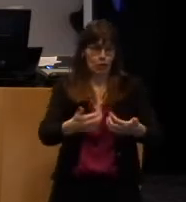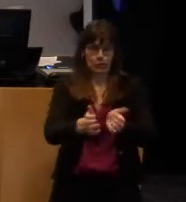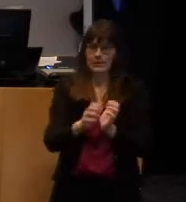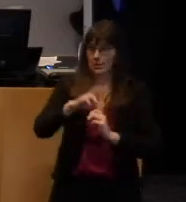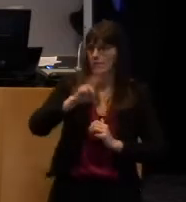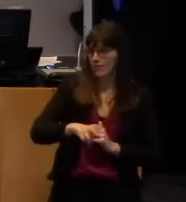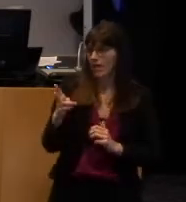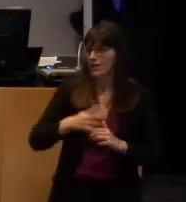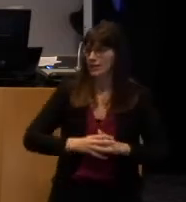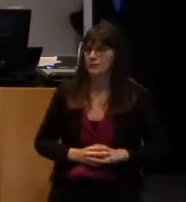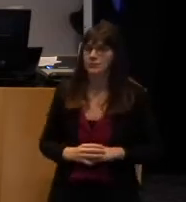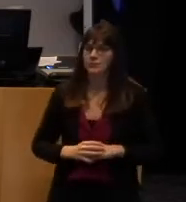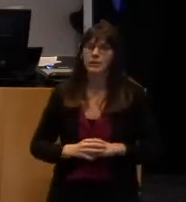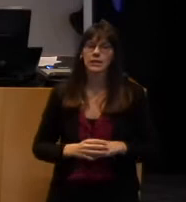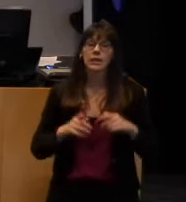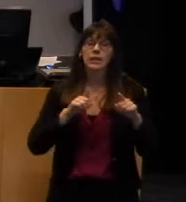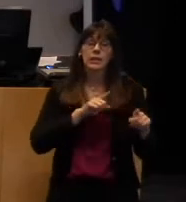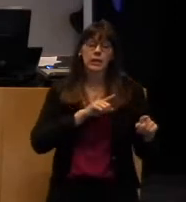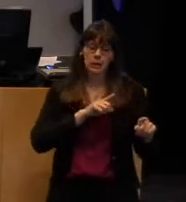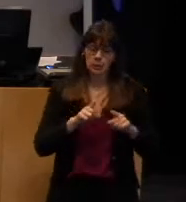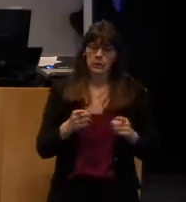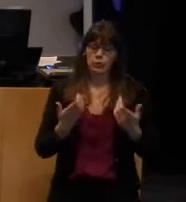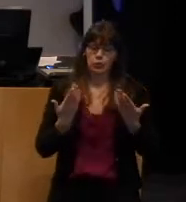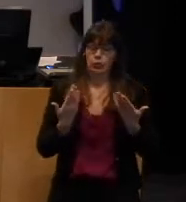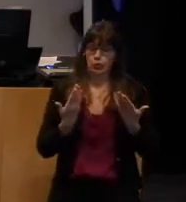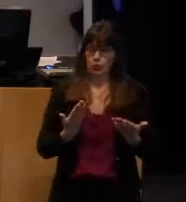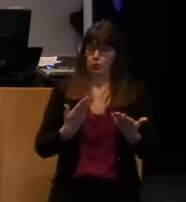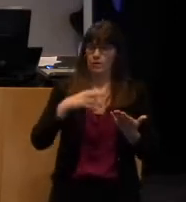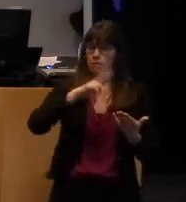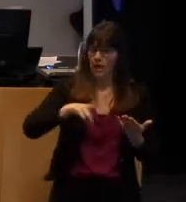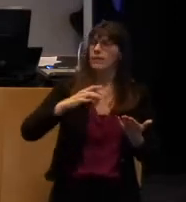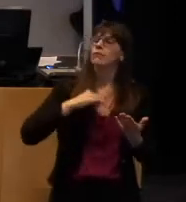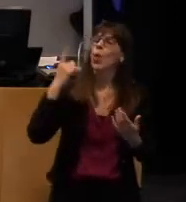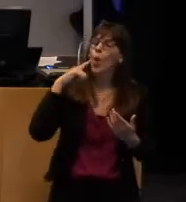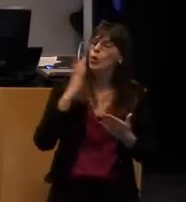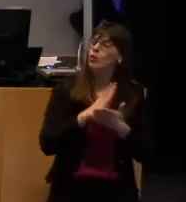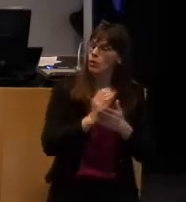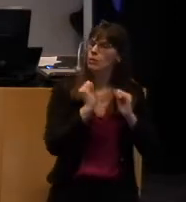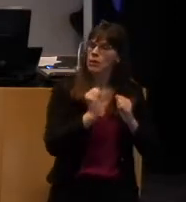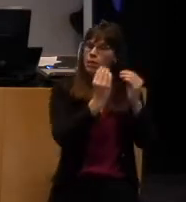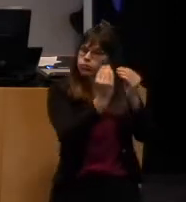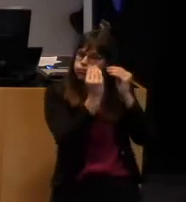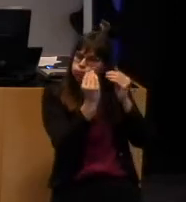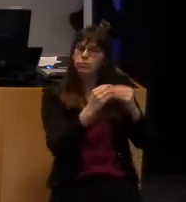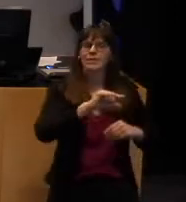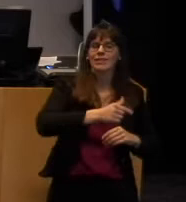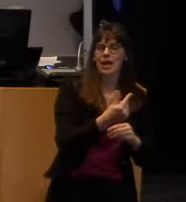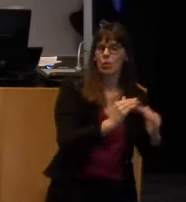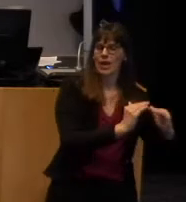So currently hearing sign language interpreters in Flanders can be trained on the vocational and university level.